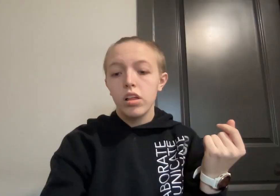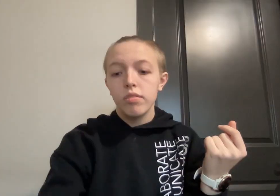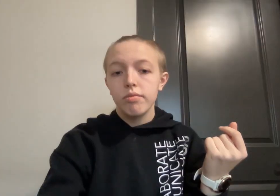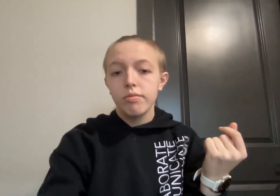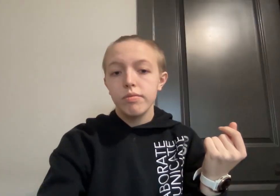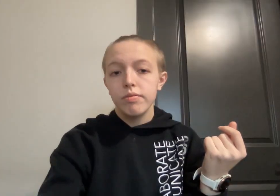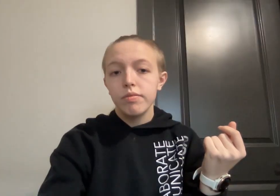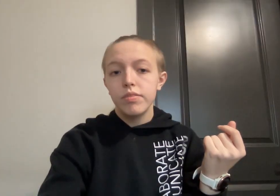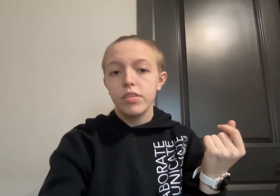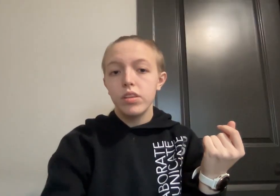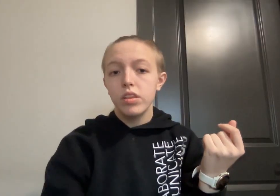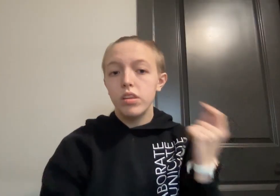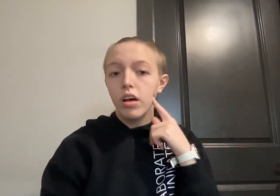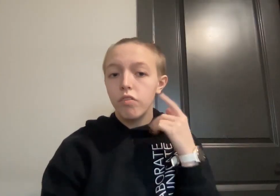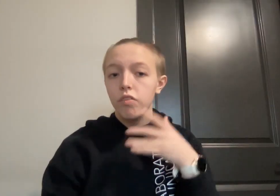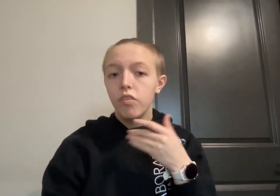are deaf